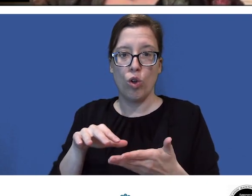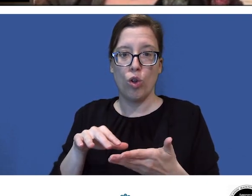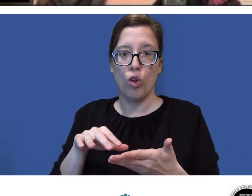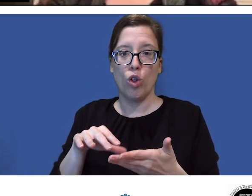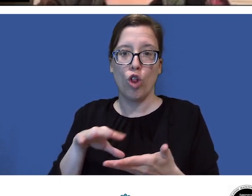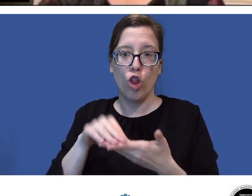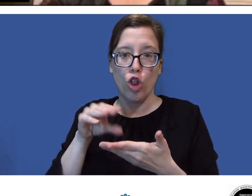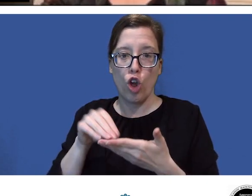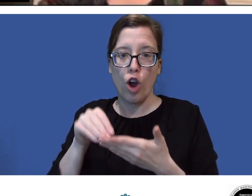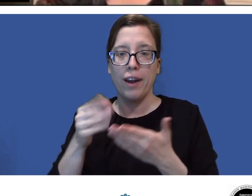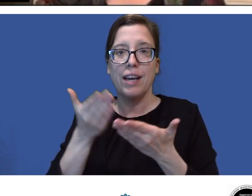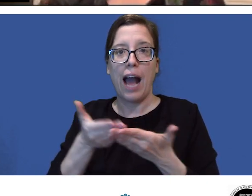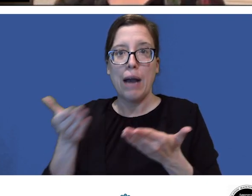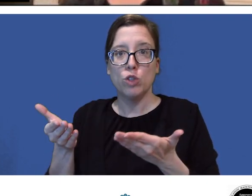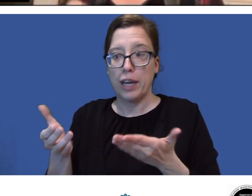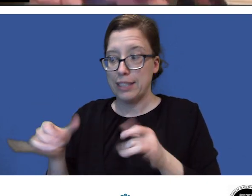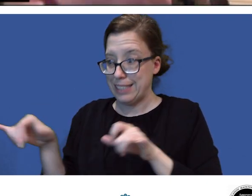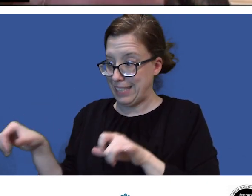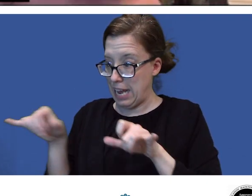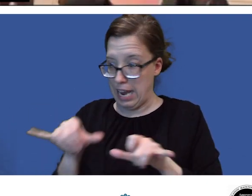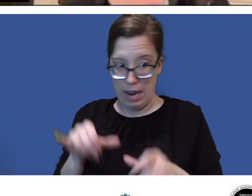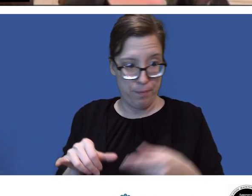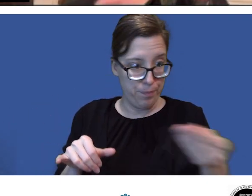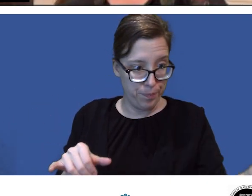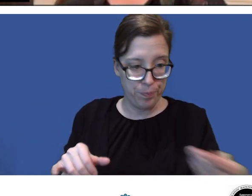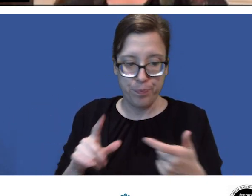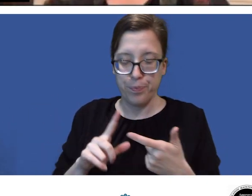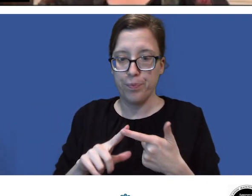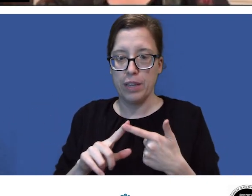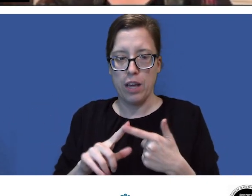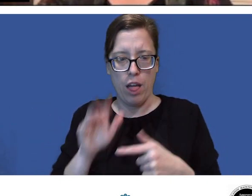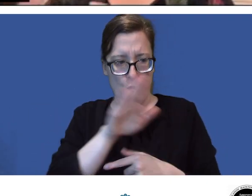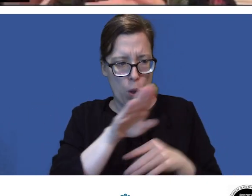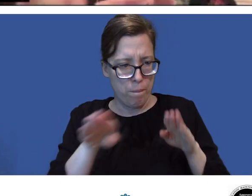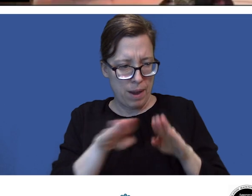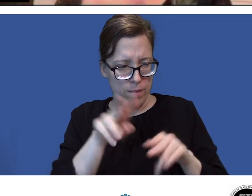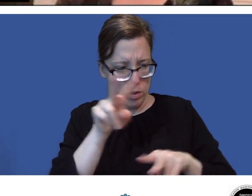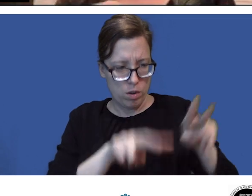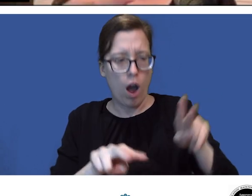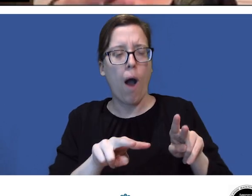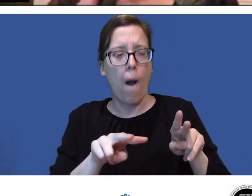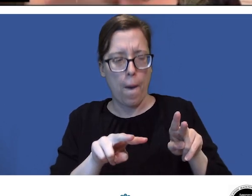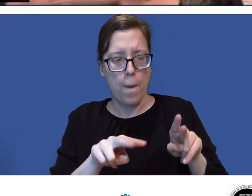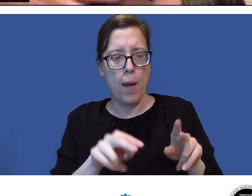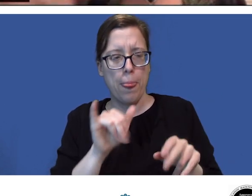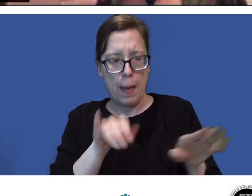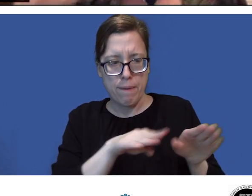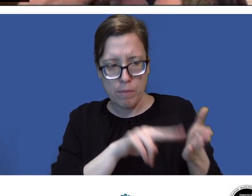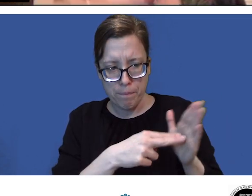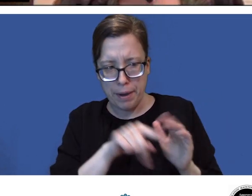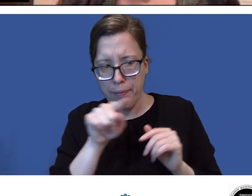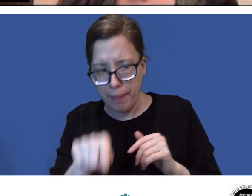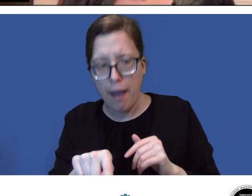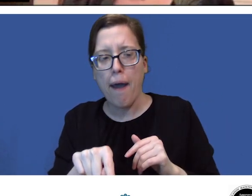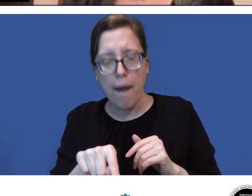to learn to hand kids objects in the same way, to interpret the kid's behaviors in the same